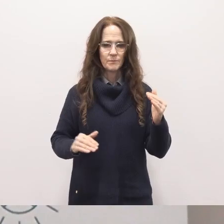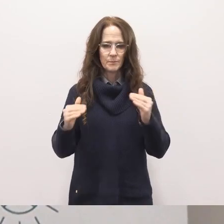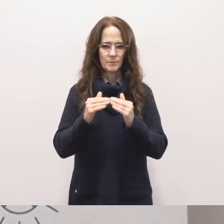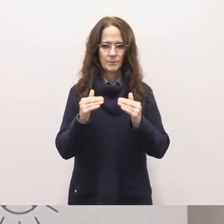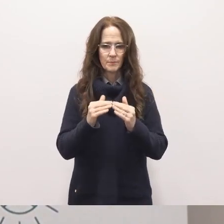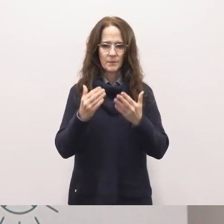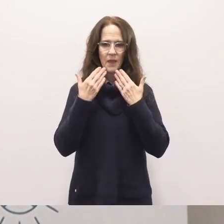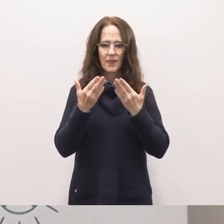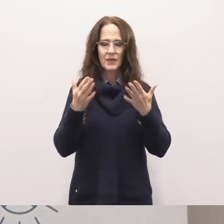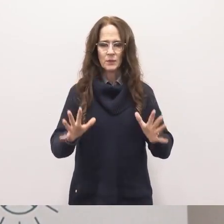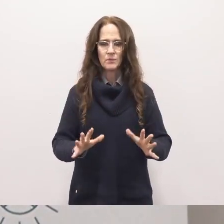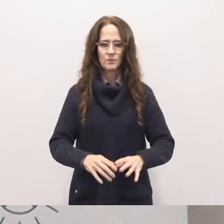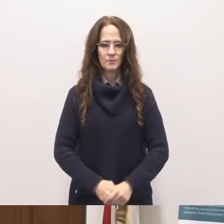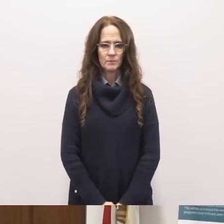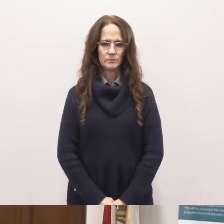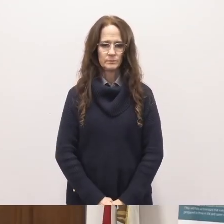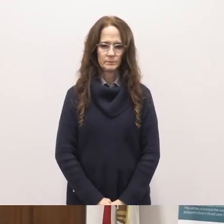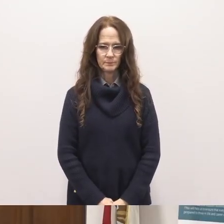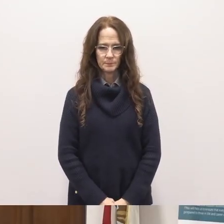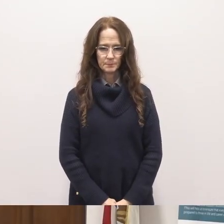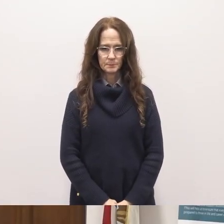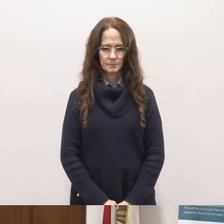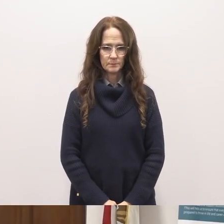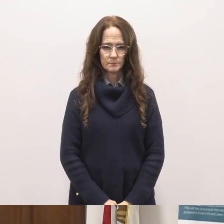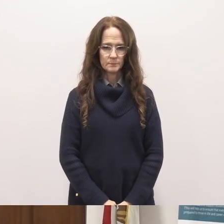Thank you.